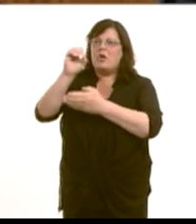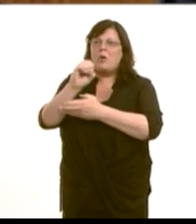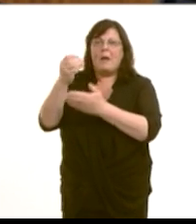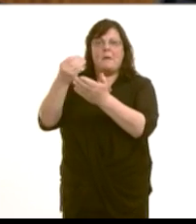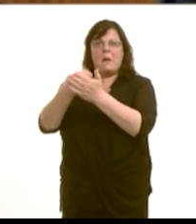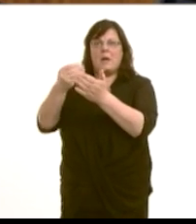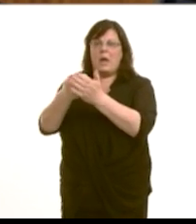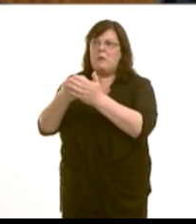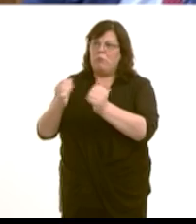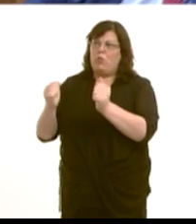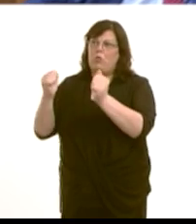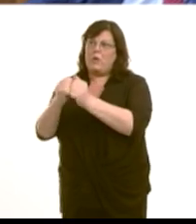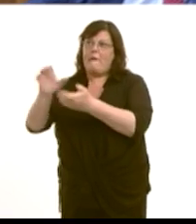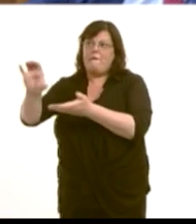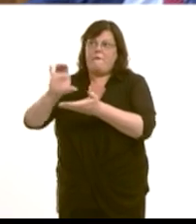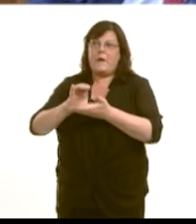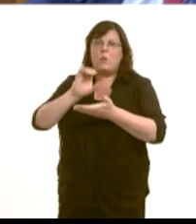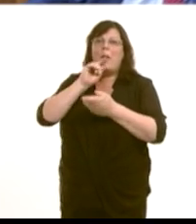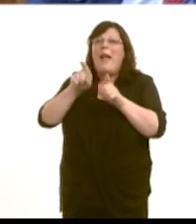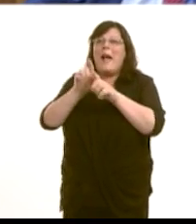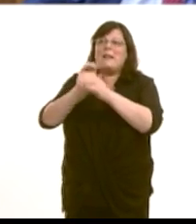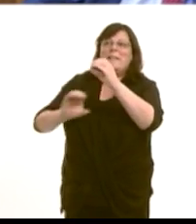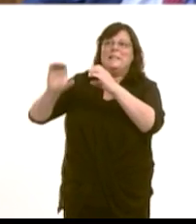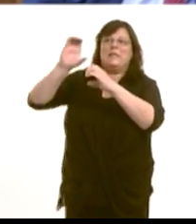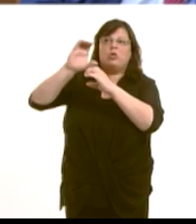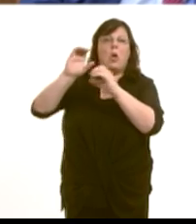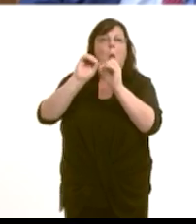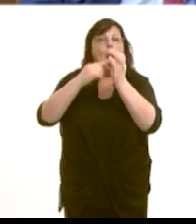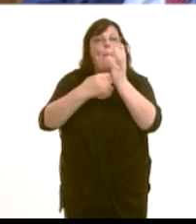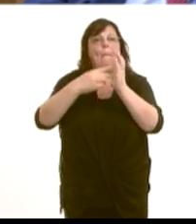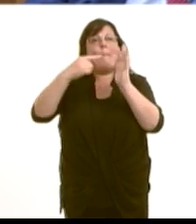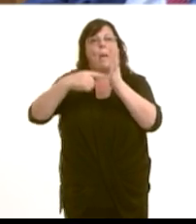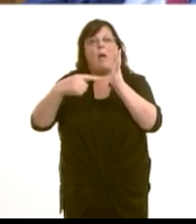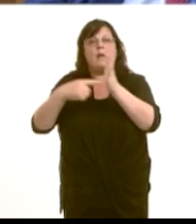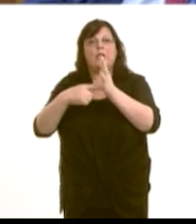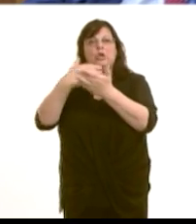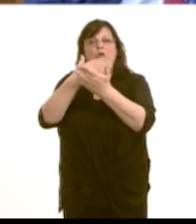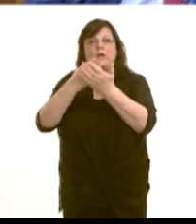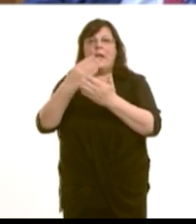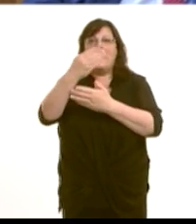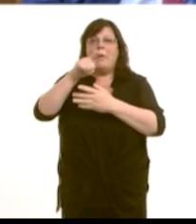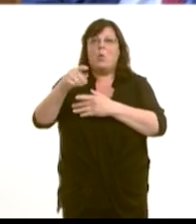if we Vote to Leaveí. Carwyn Jones: And additional fundingóa Barnett share of £9.8 billion that Wales could receive